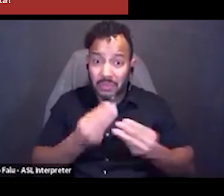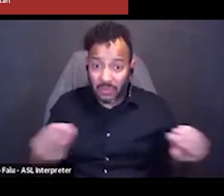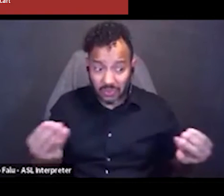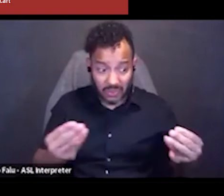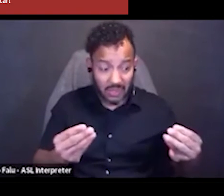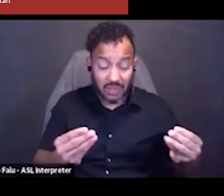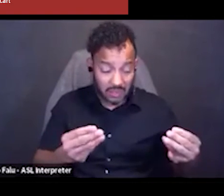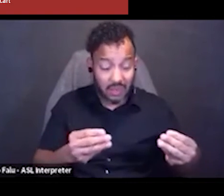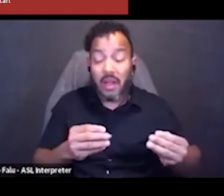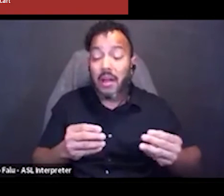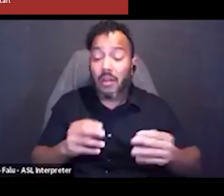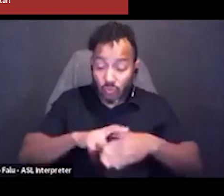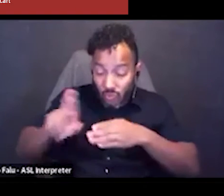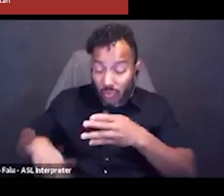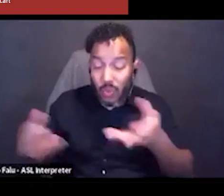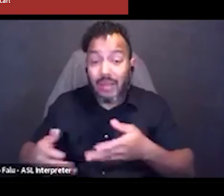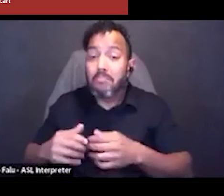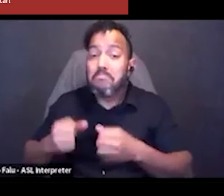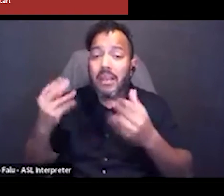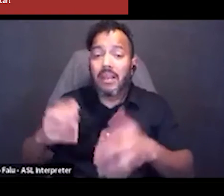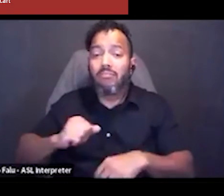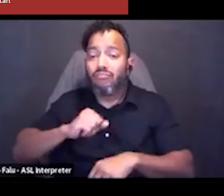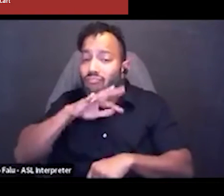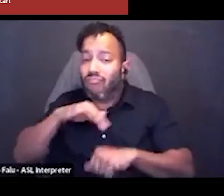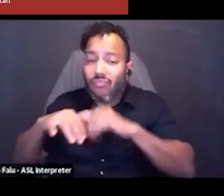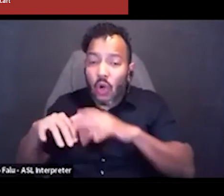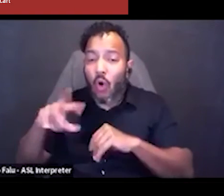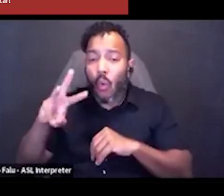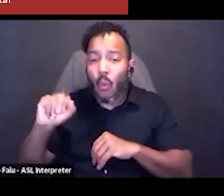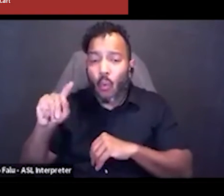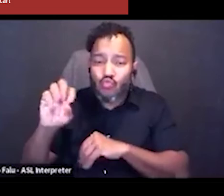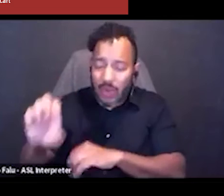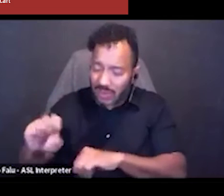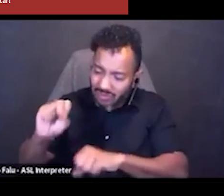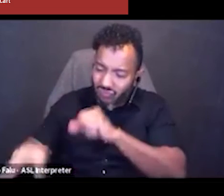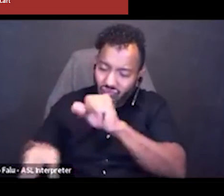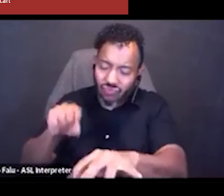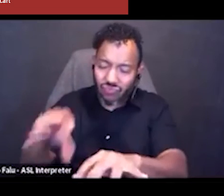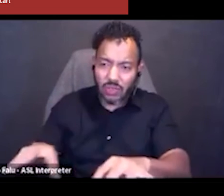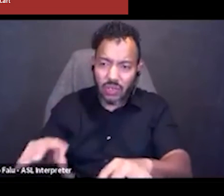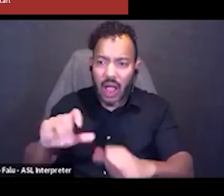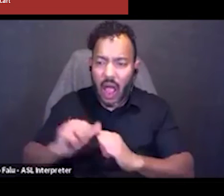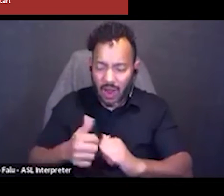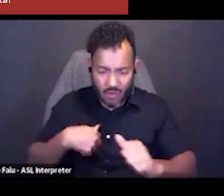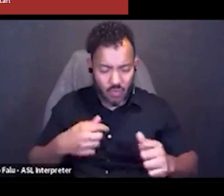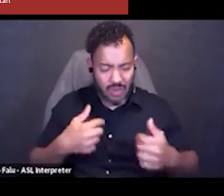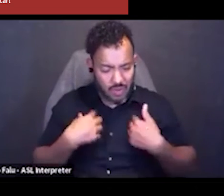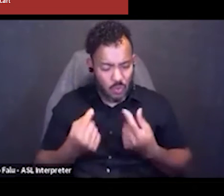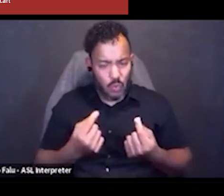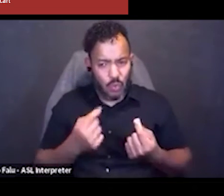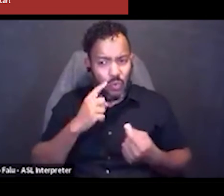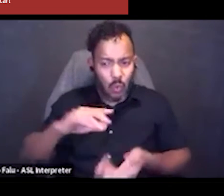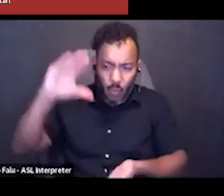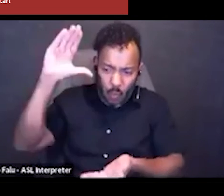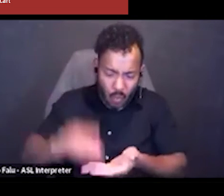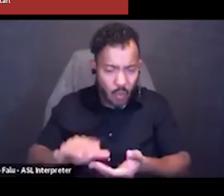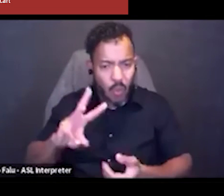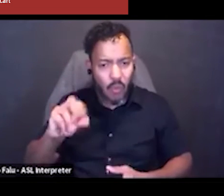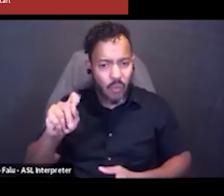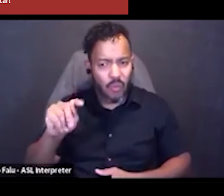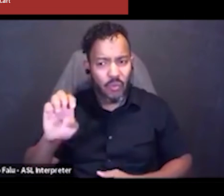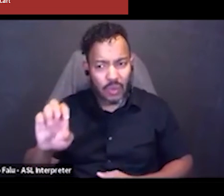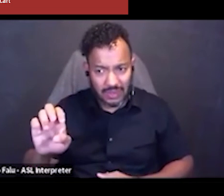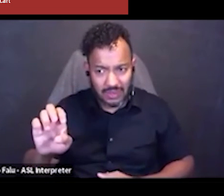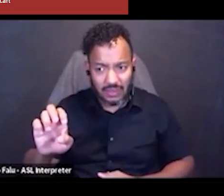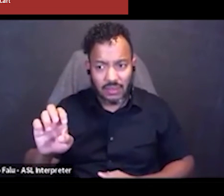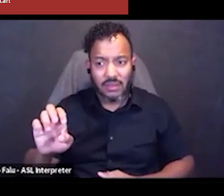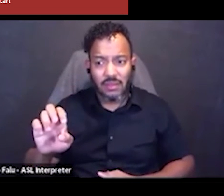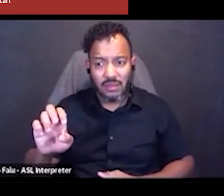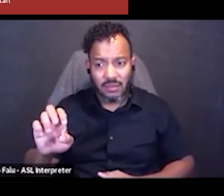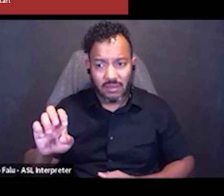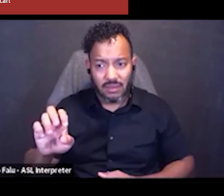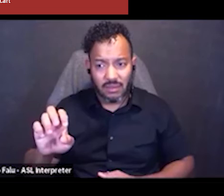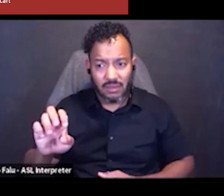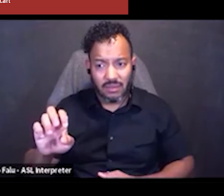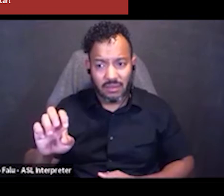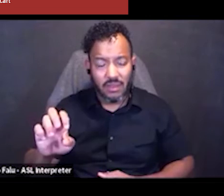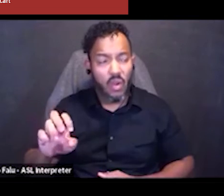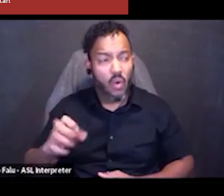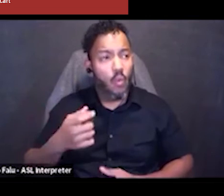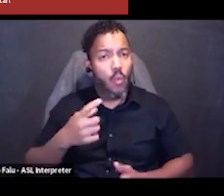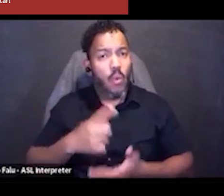For me this is that push to know, what can I do to -- I'm just thinking of maybe like